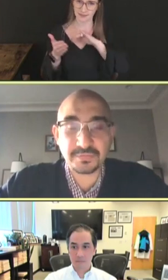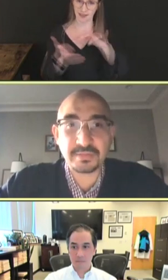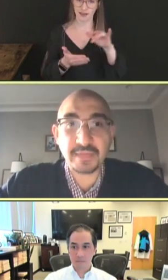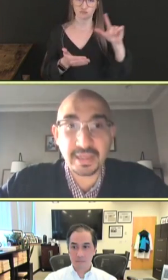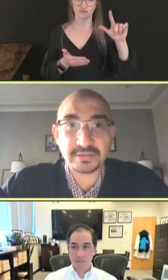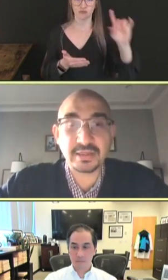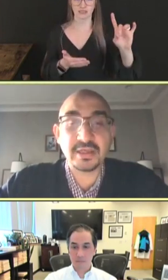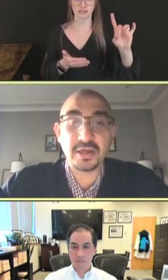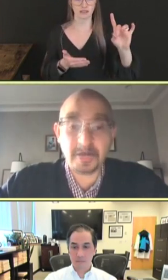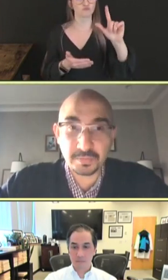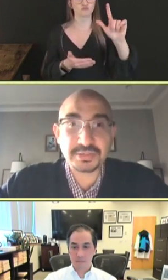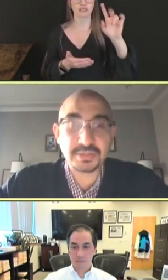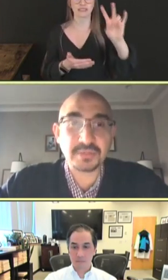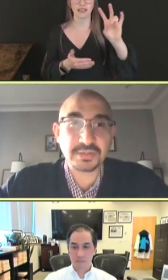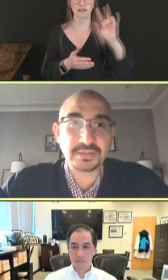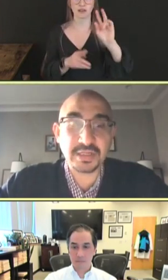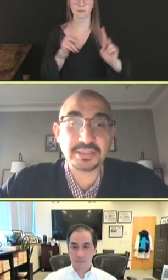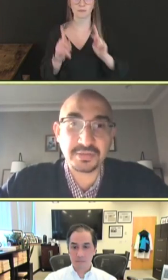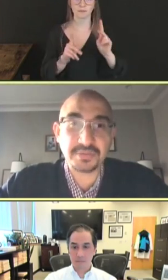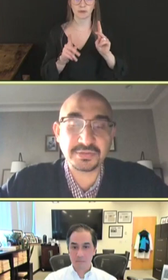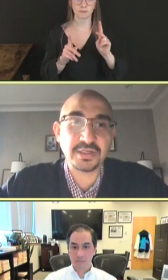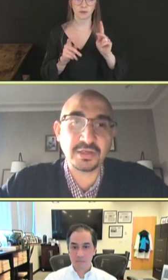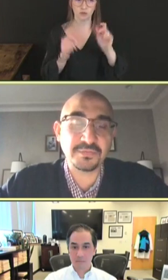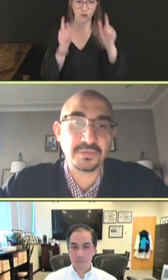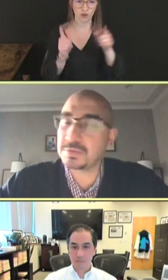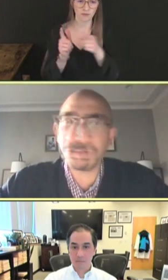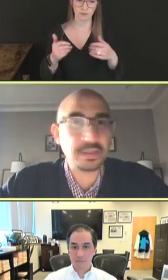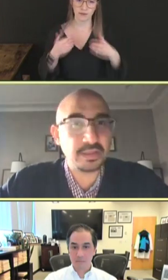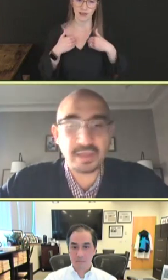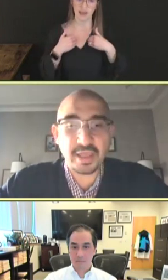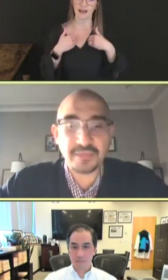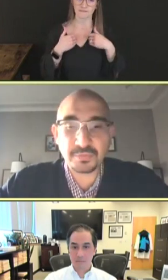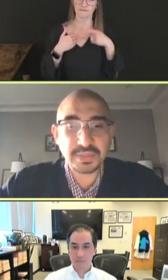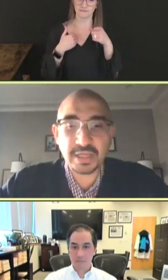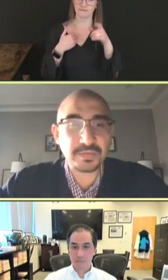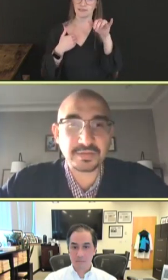on them had a robust germinal center reaction in their draining lymph nodes. So we have no doubt